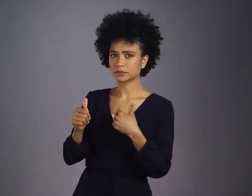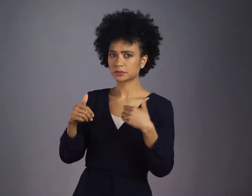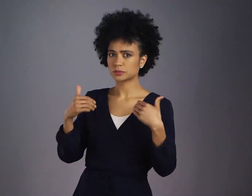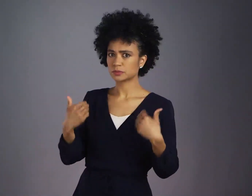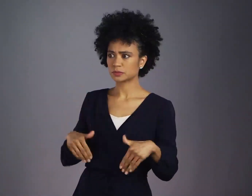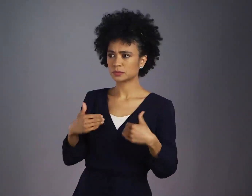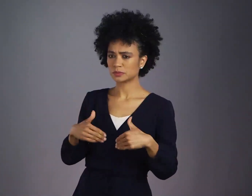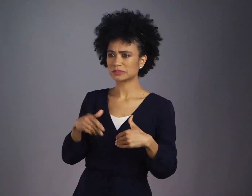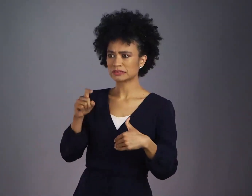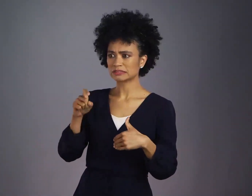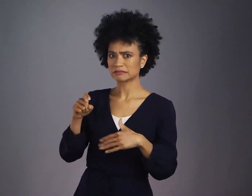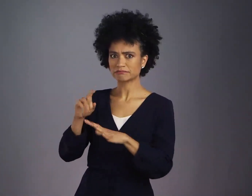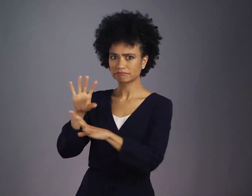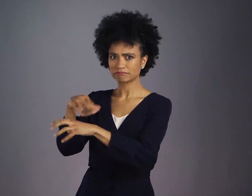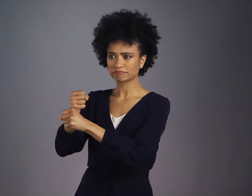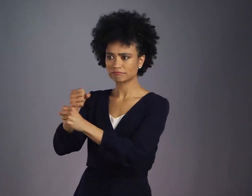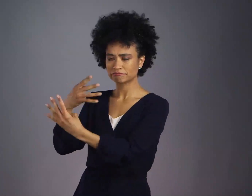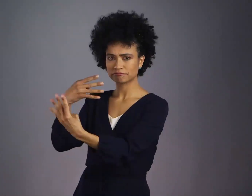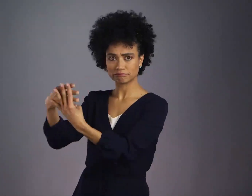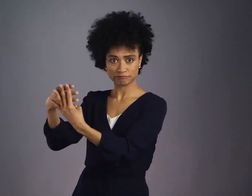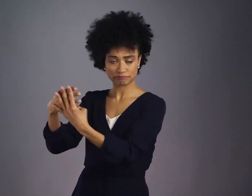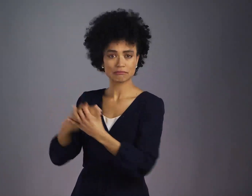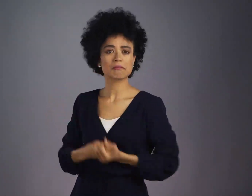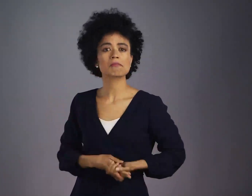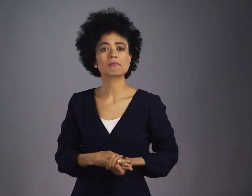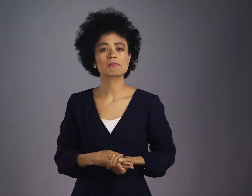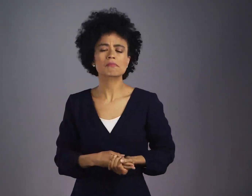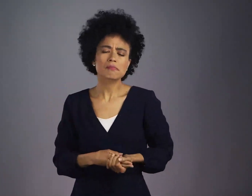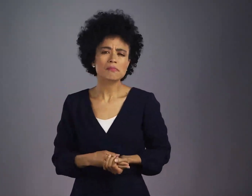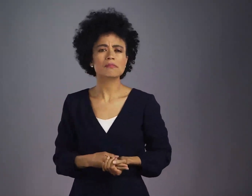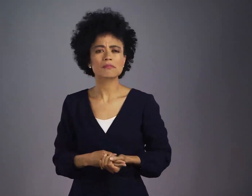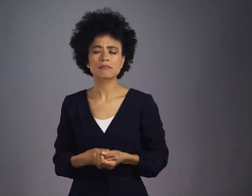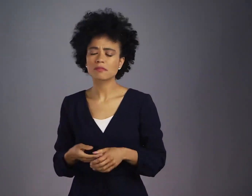When they become too dangerous, we think the kind thing is to lock them up,